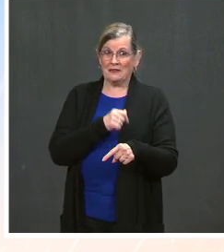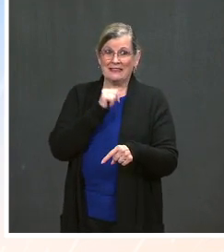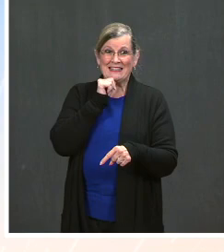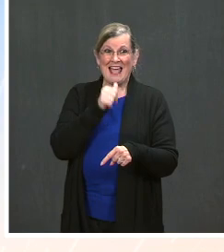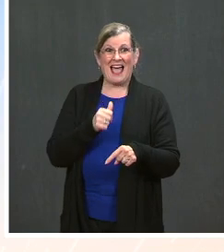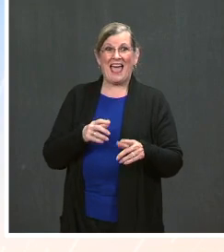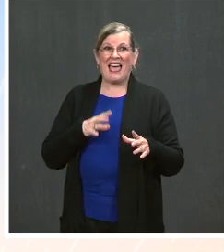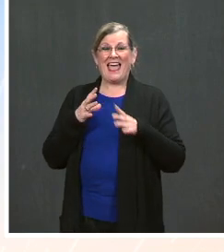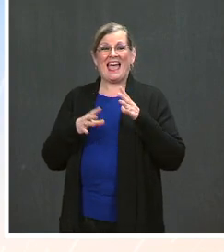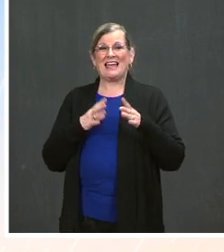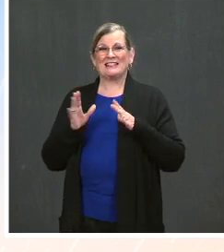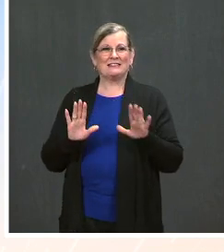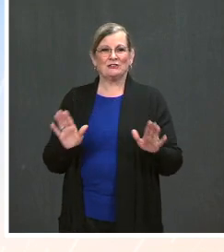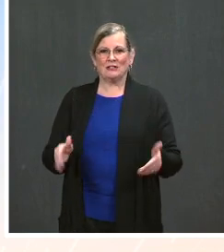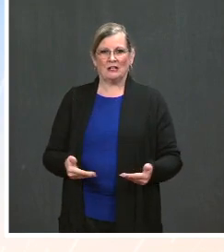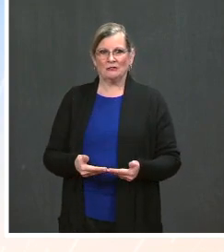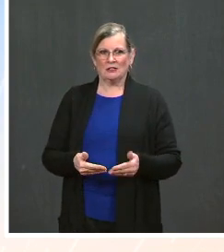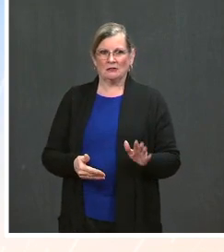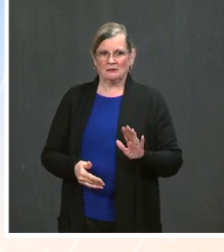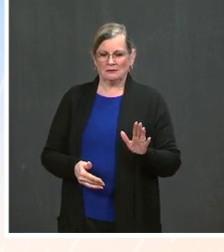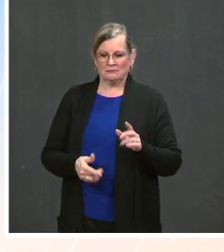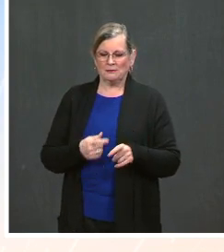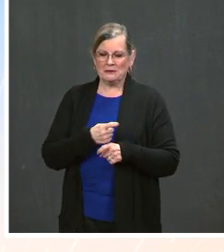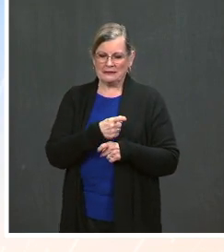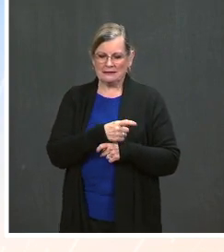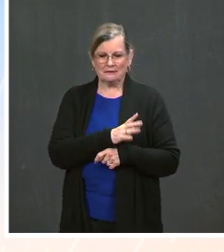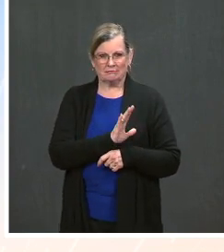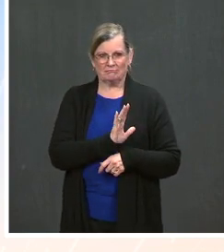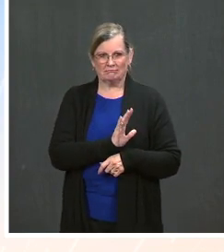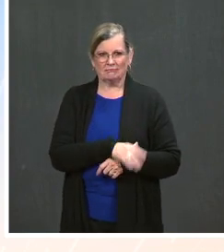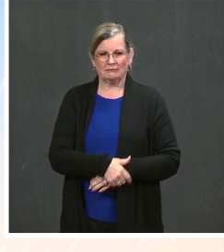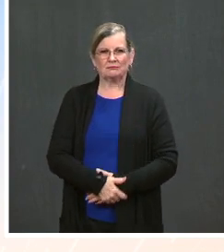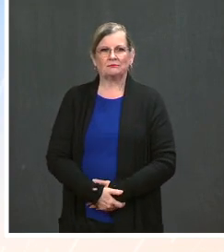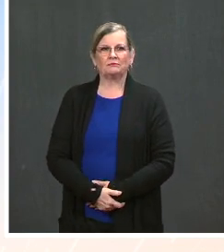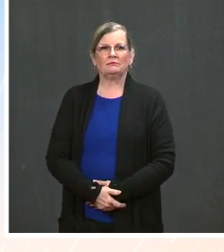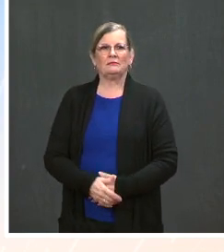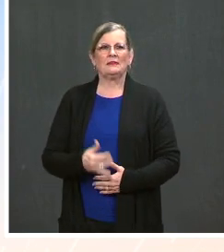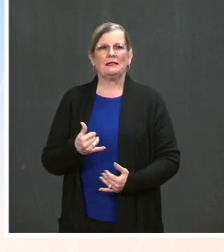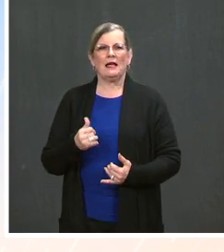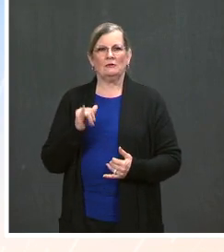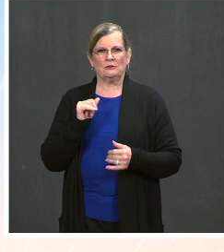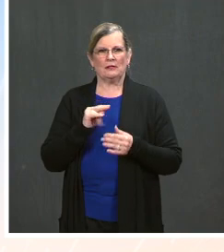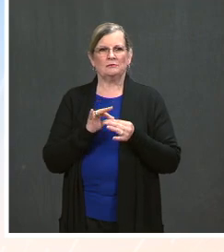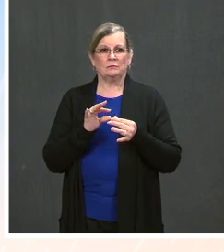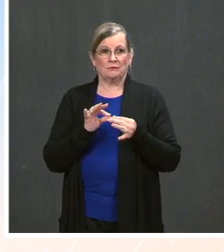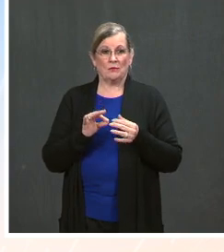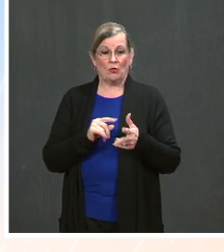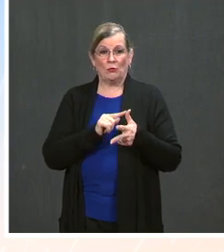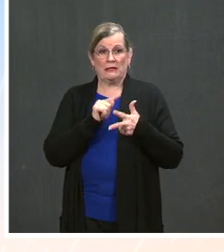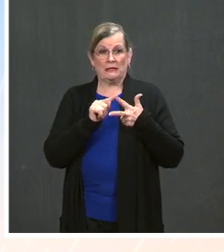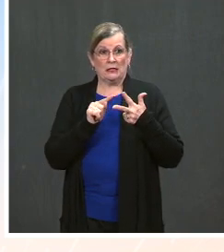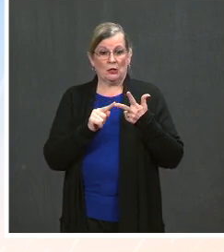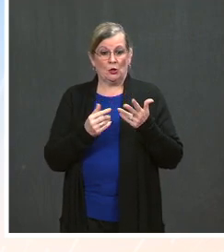Just a couple of items for all of you at the top. Three new reports over the last 24 hours underscore the critical importance